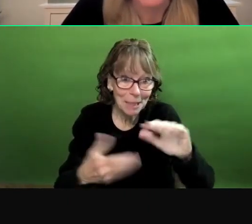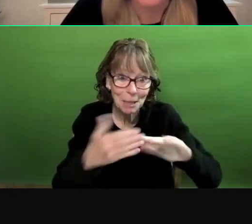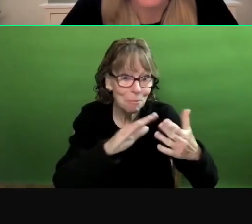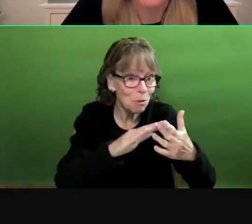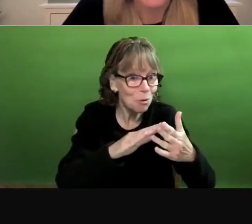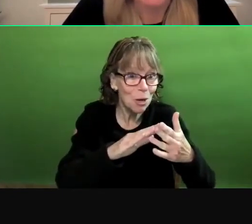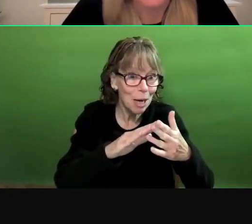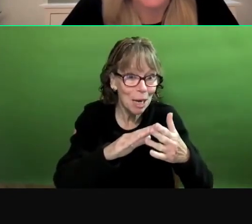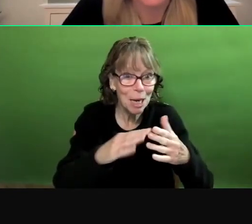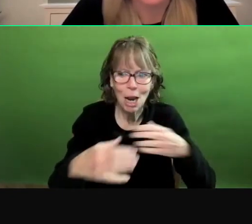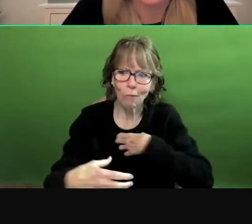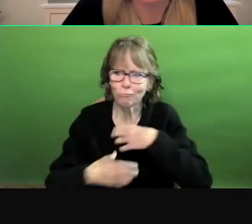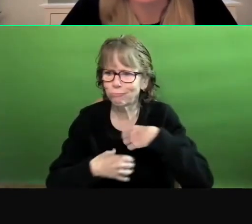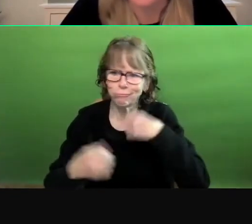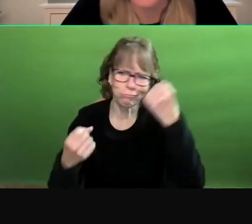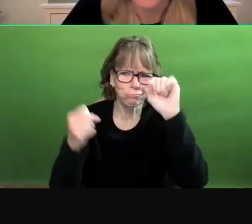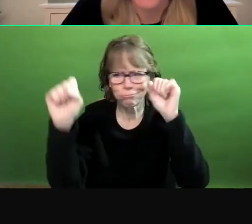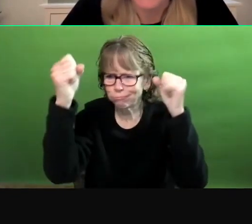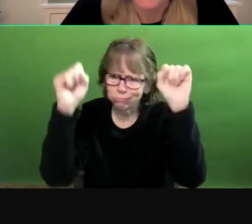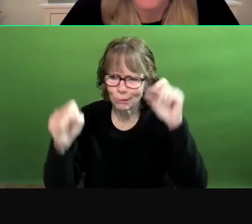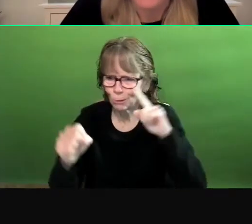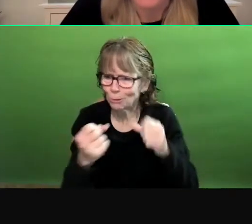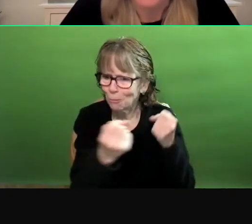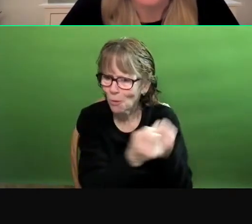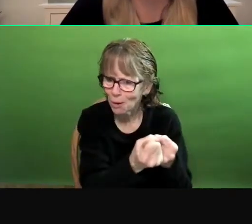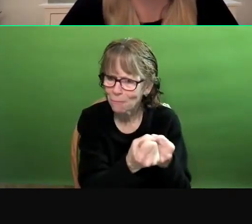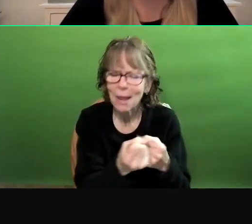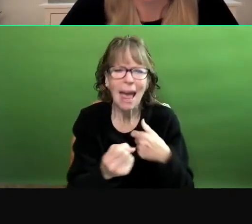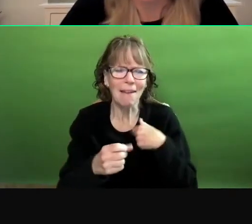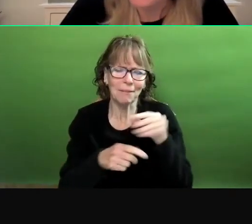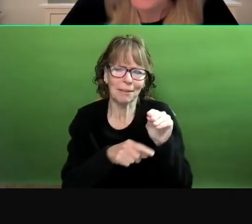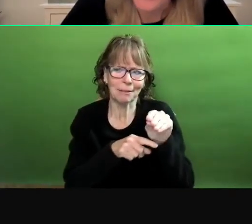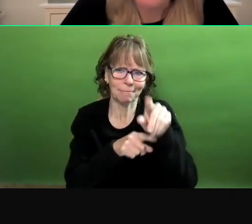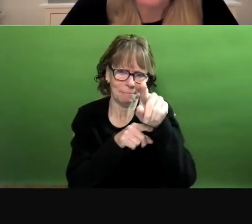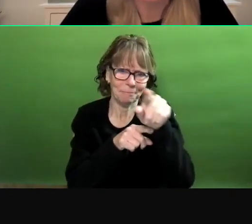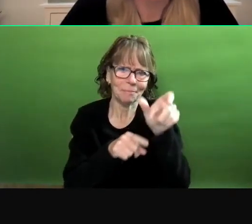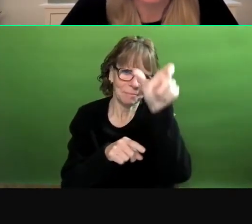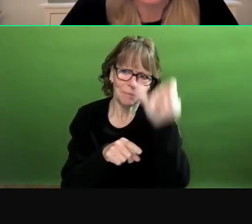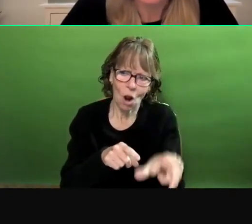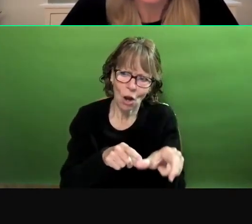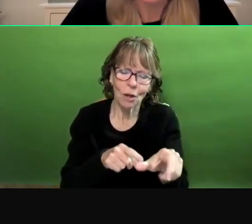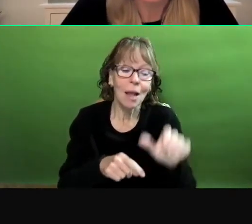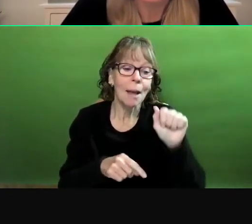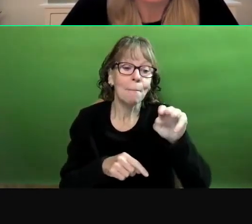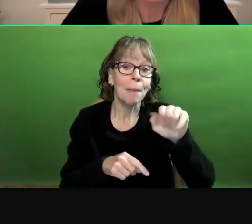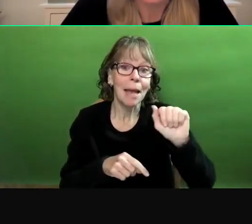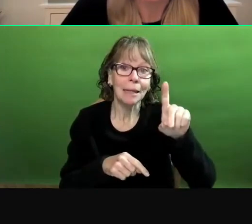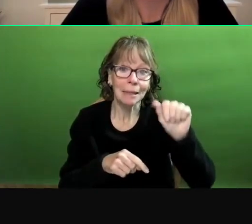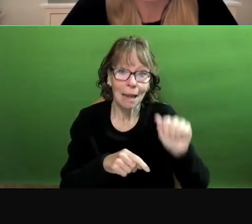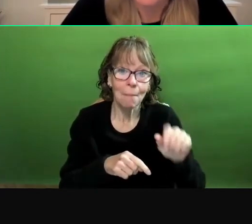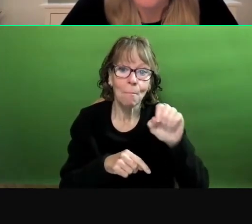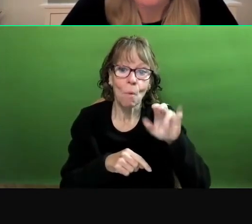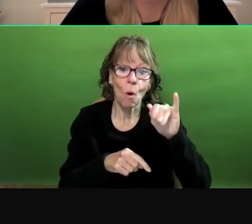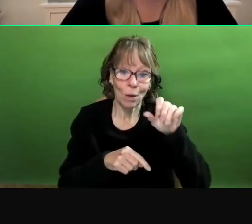showing a snapshot of an article written by Amanda Morris in the Washington Post where I referenced